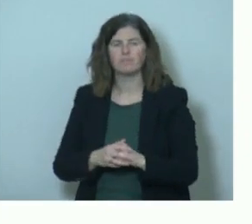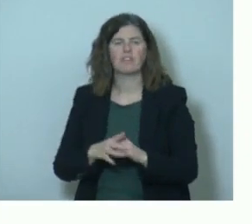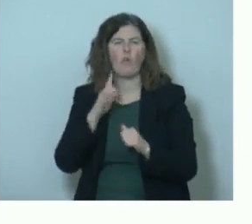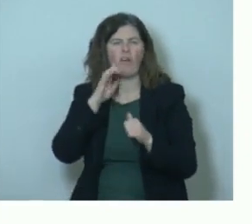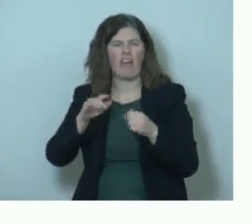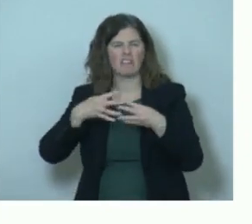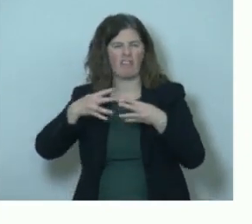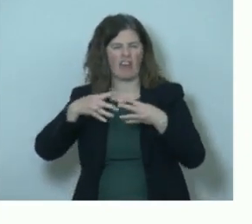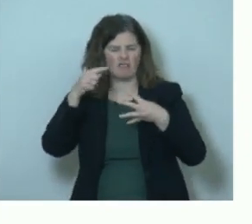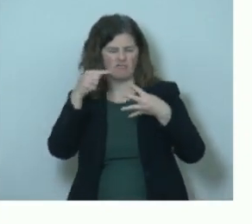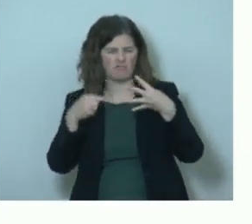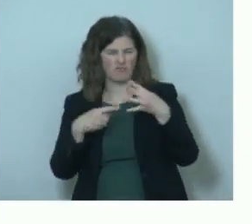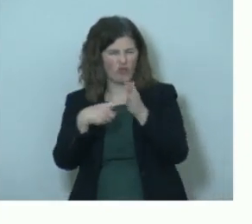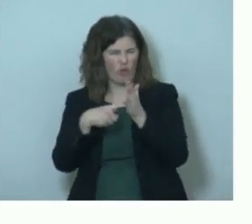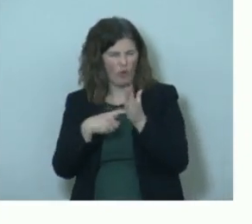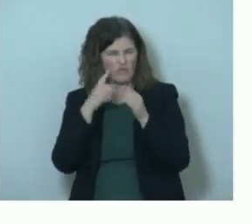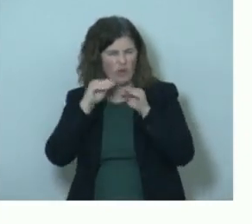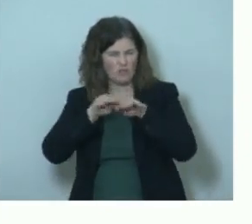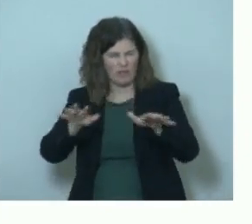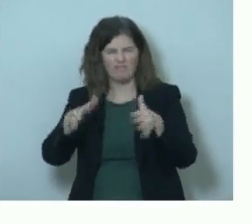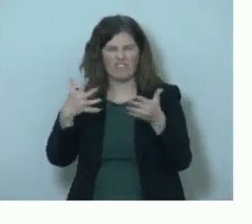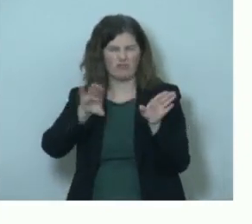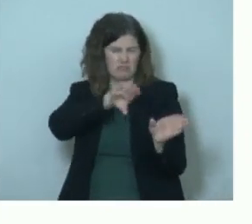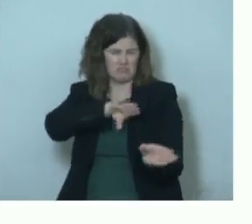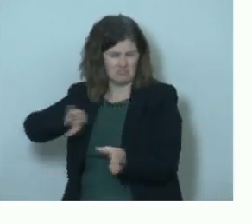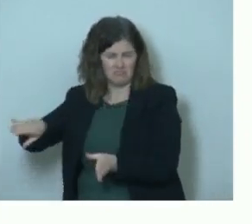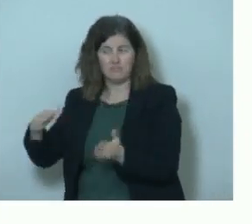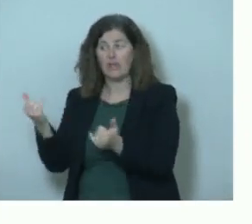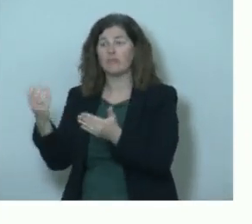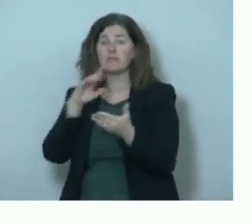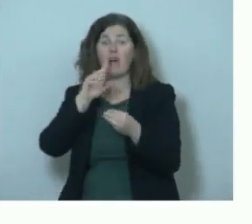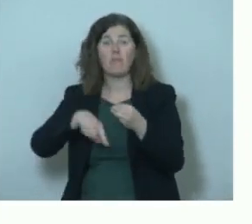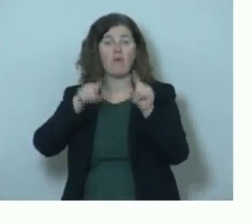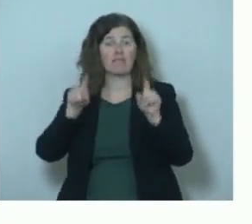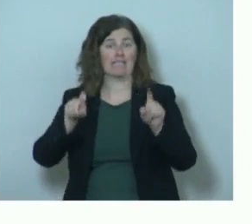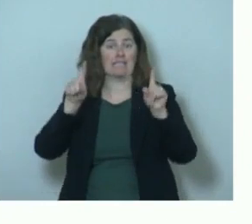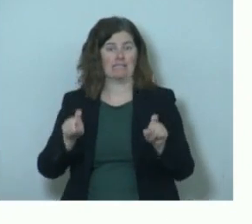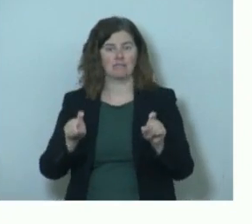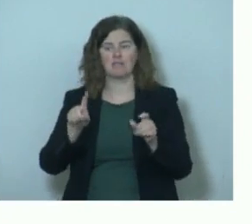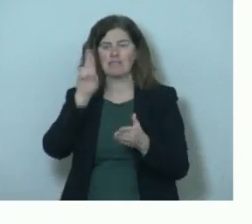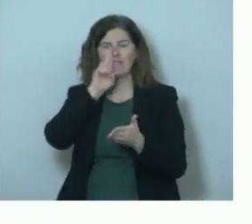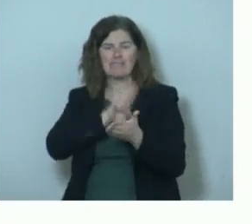THEY ARE FINDING STRONG CORRELATIONS BETWEEN TRAVEL AND SPREAD OF THE DISEASE.